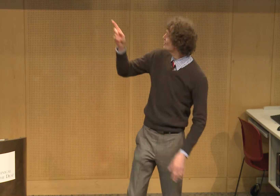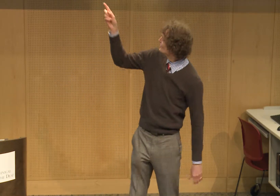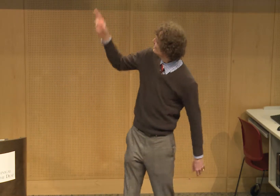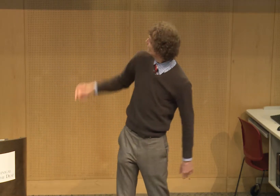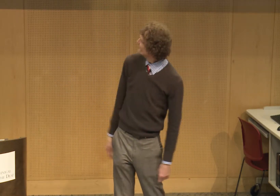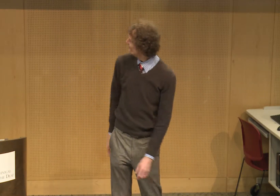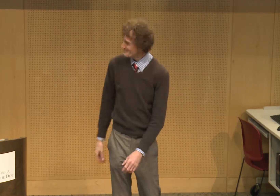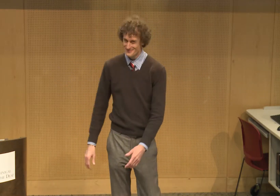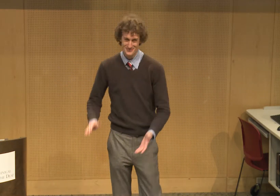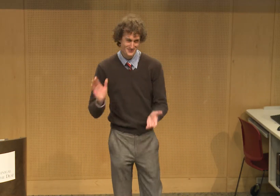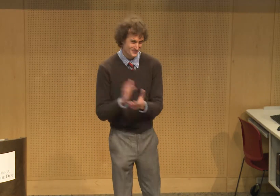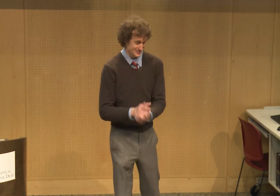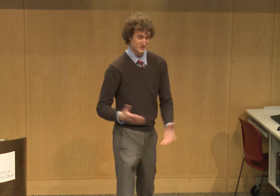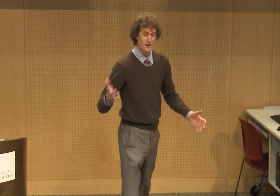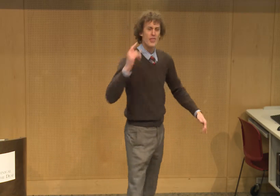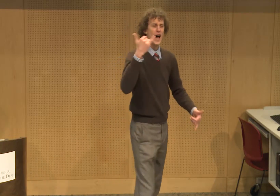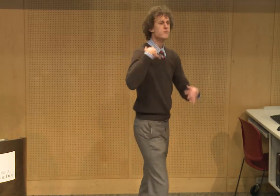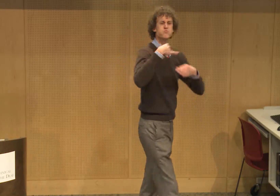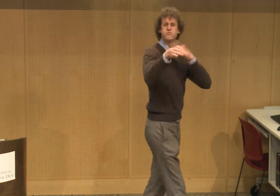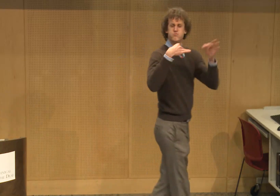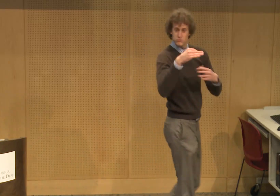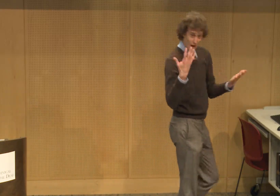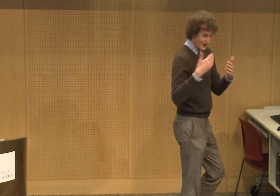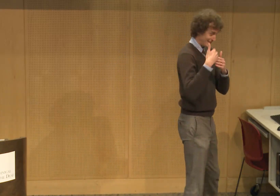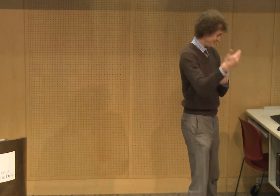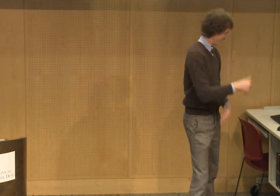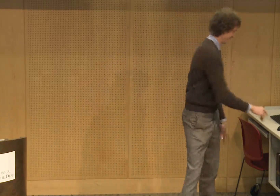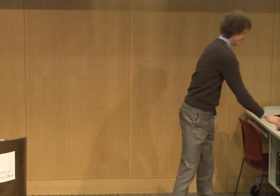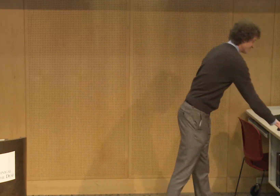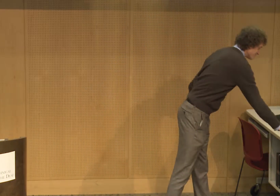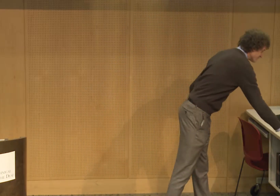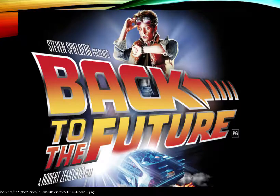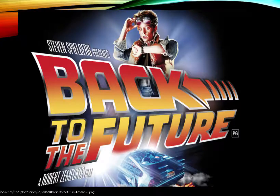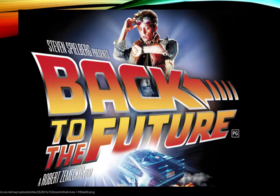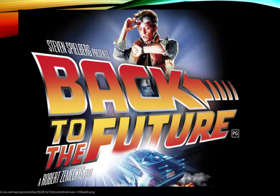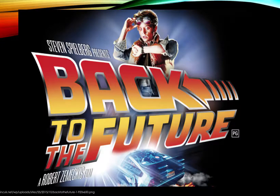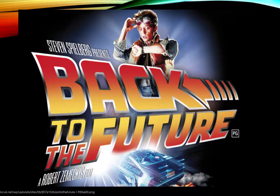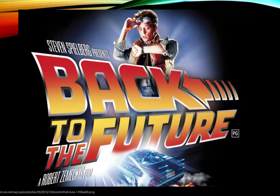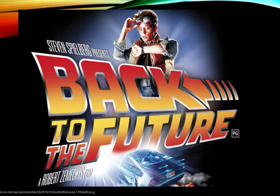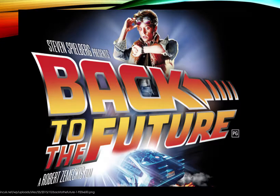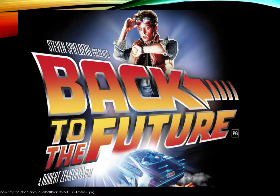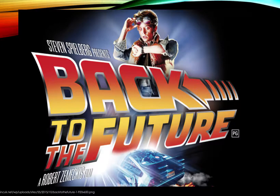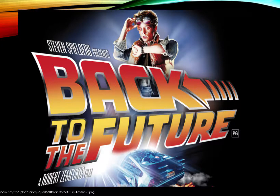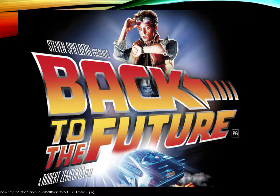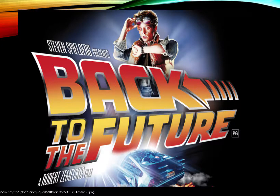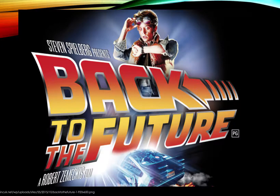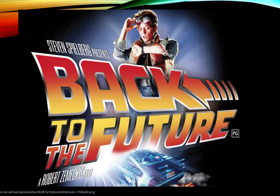This is my picture from my first year here. Let me tell you a little bit about what came after that.